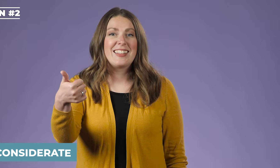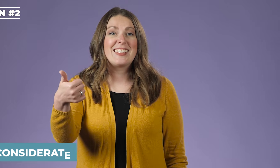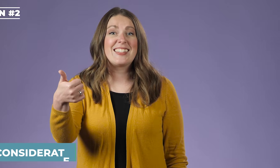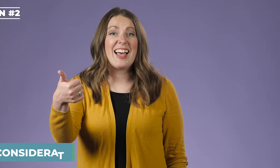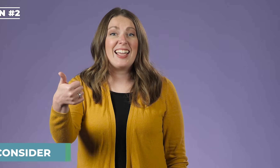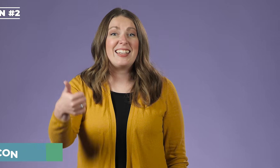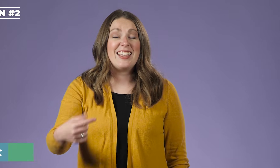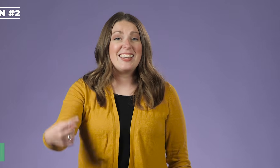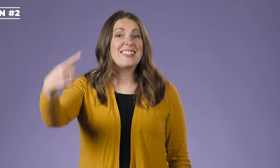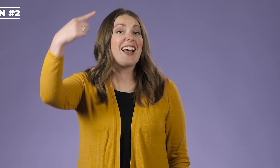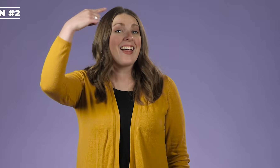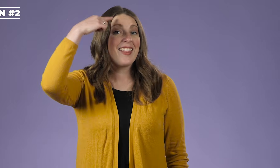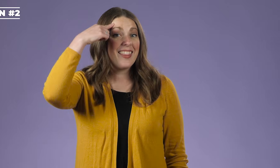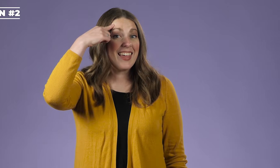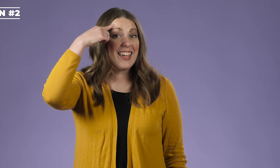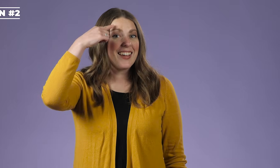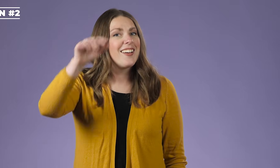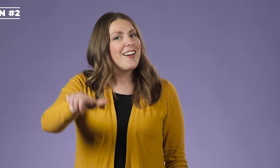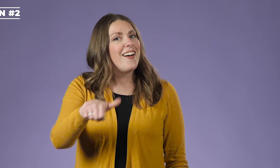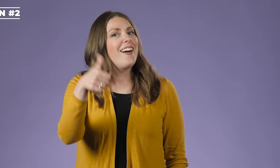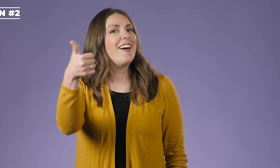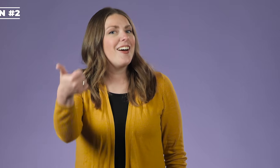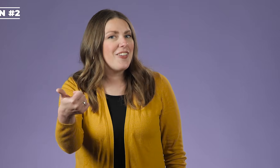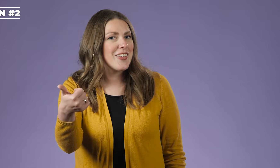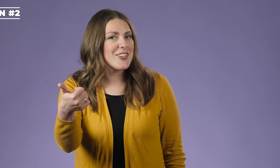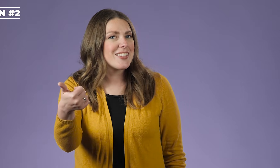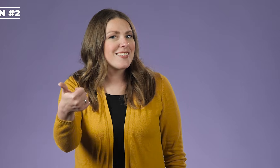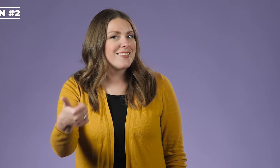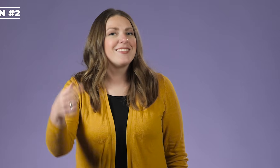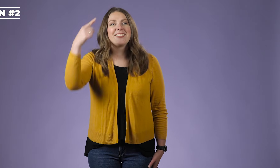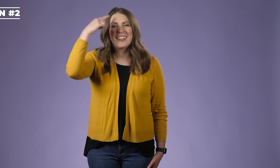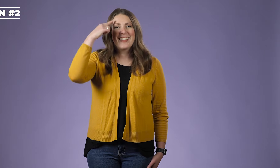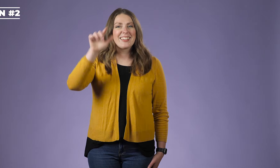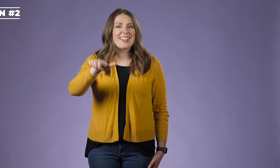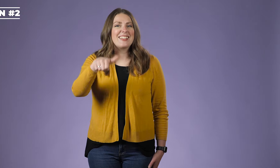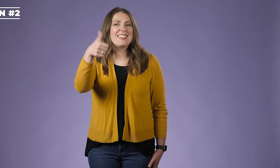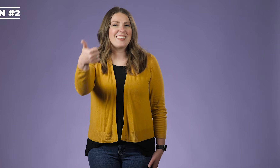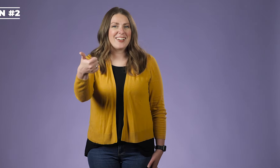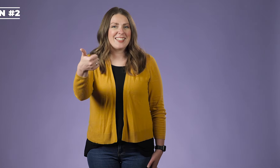The sign is think of others, considerate.